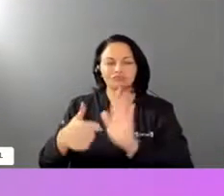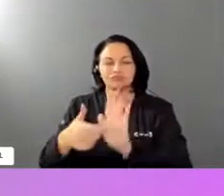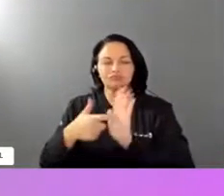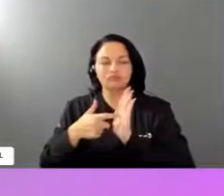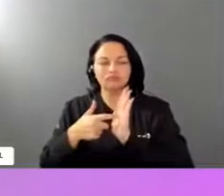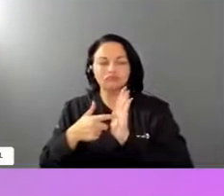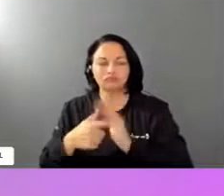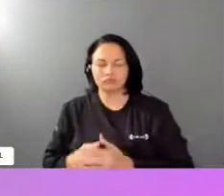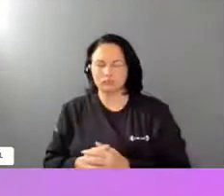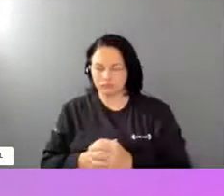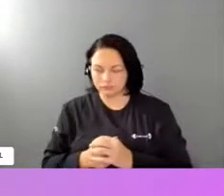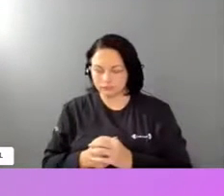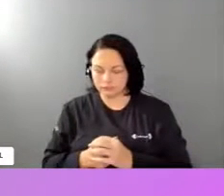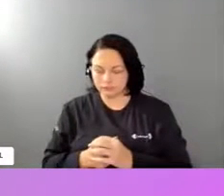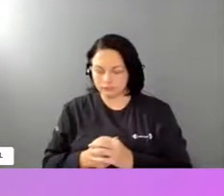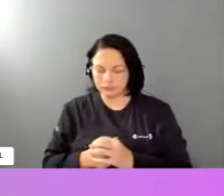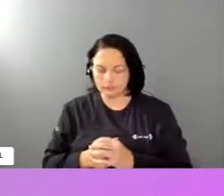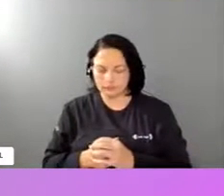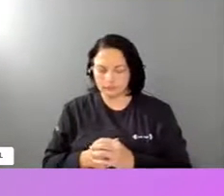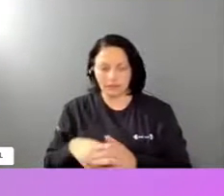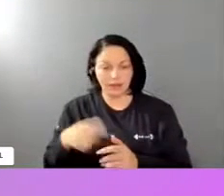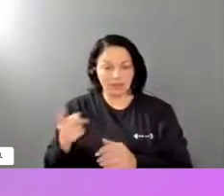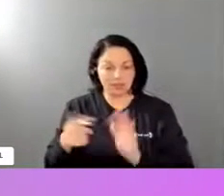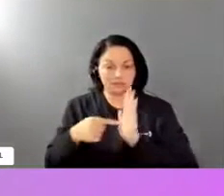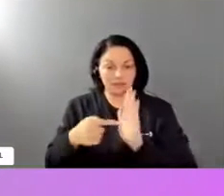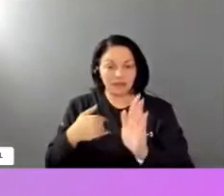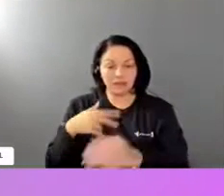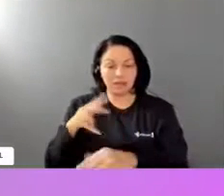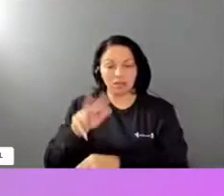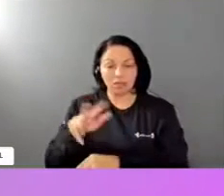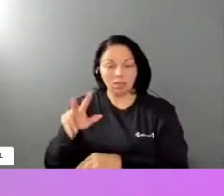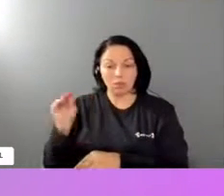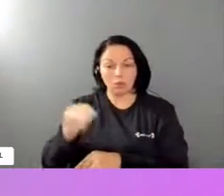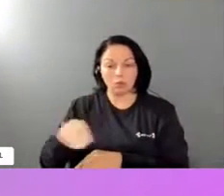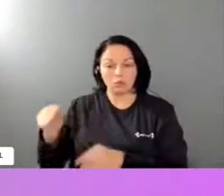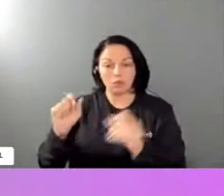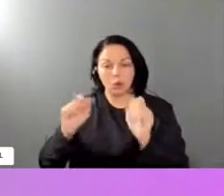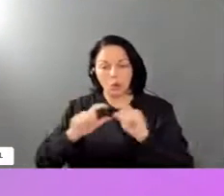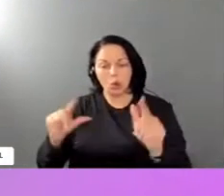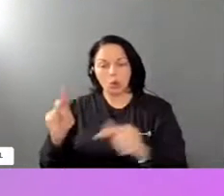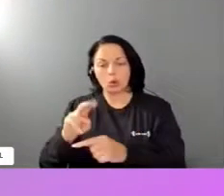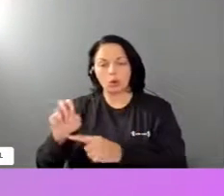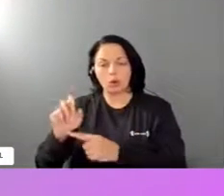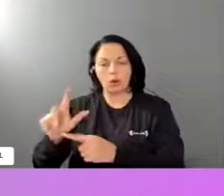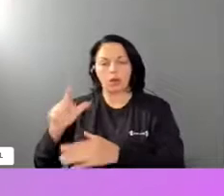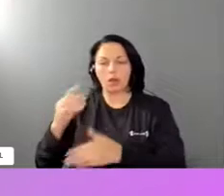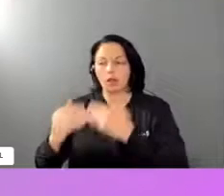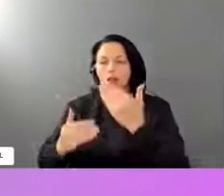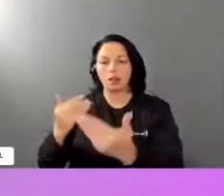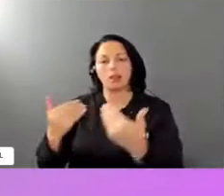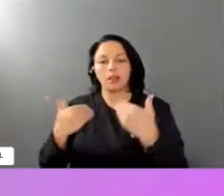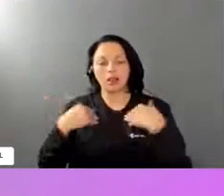progress bars to indicate the progress that a team is made for that specific dialysis requirement. In this example